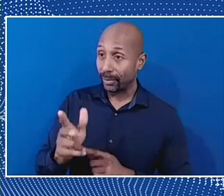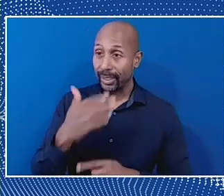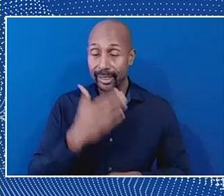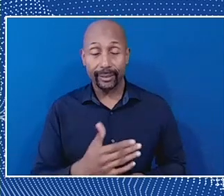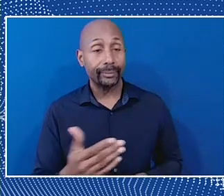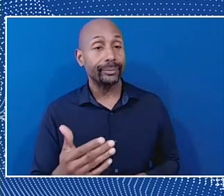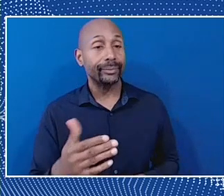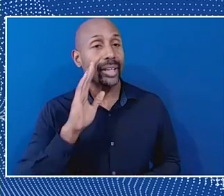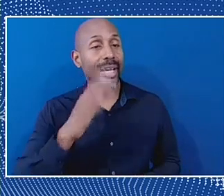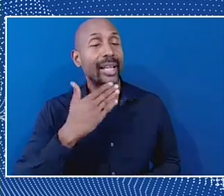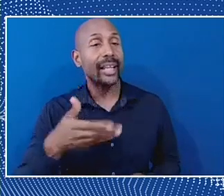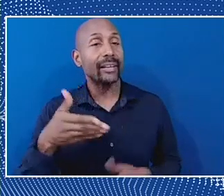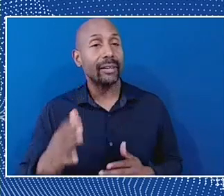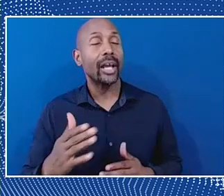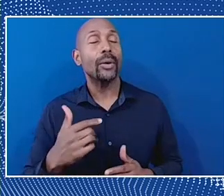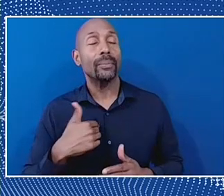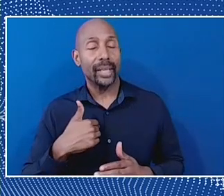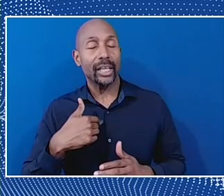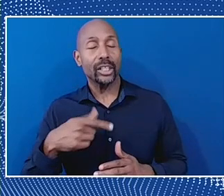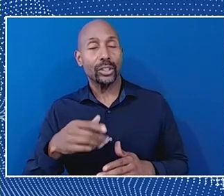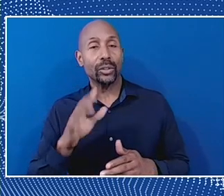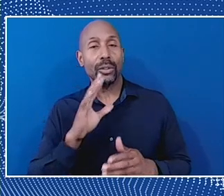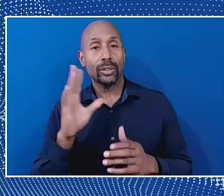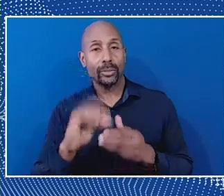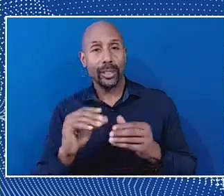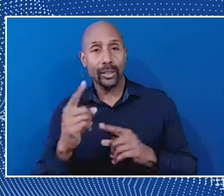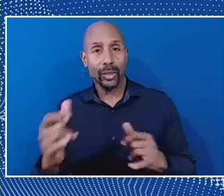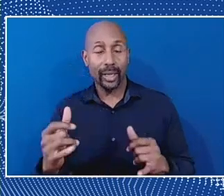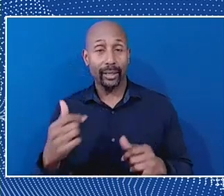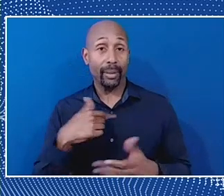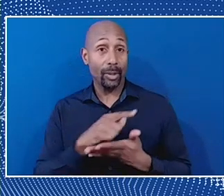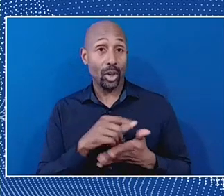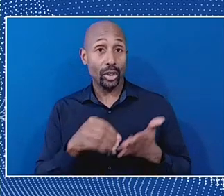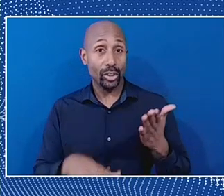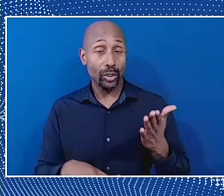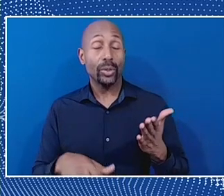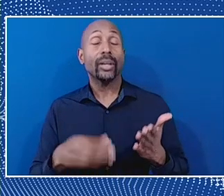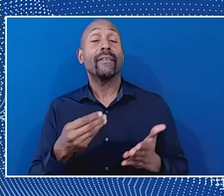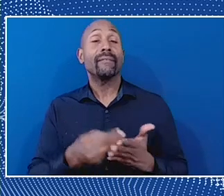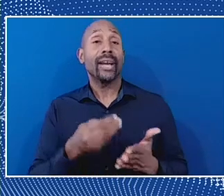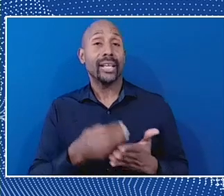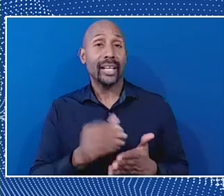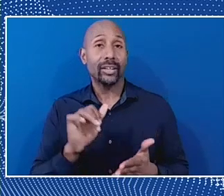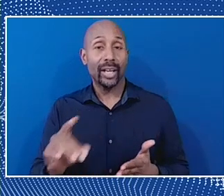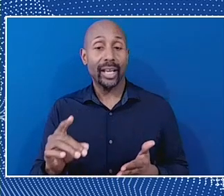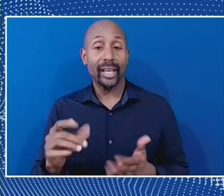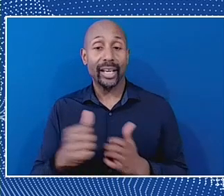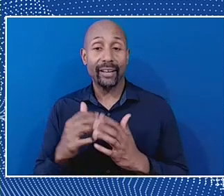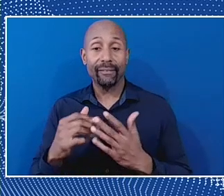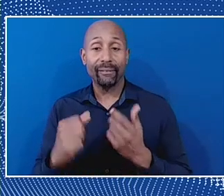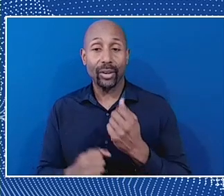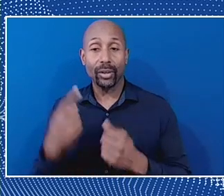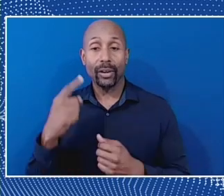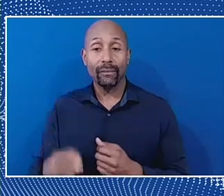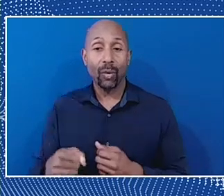financial aid recipient, a law student, and the founder of the nonprofit called the YesSheCanCampaign. We run a program and platform called